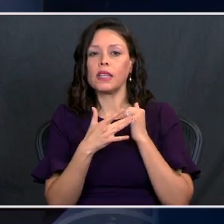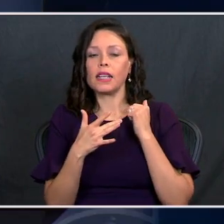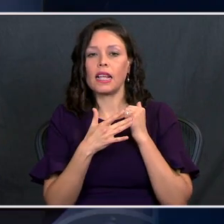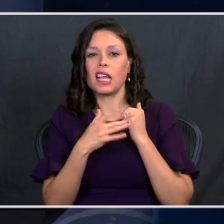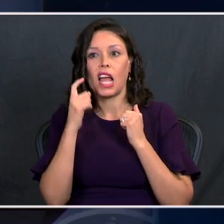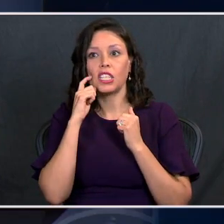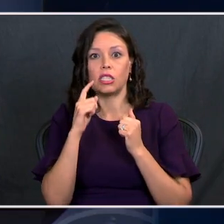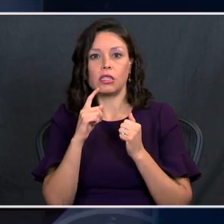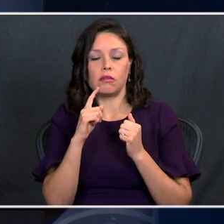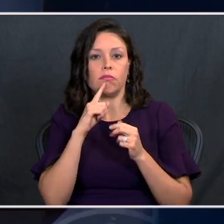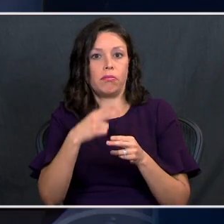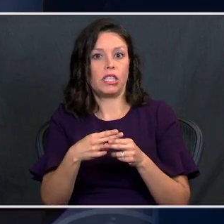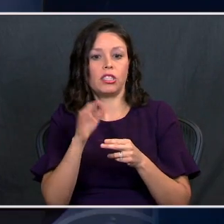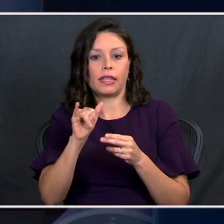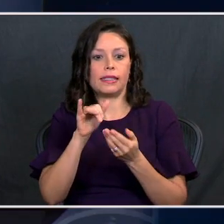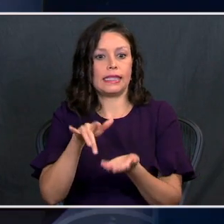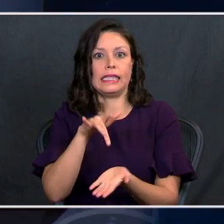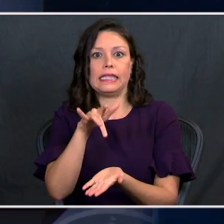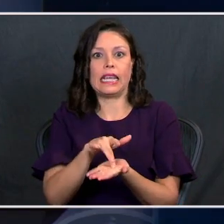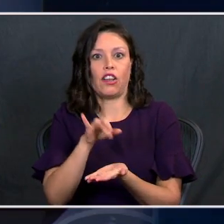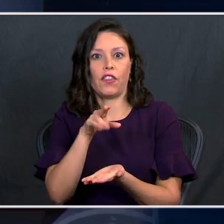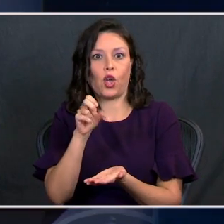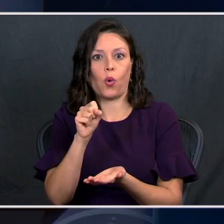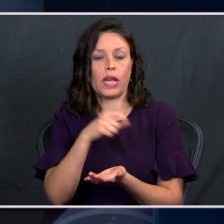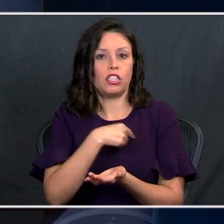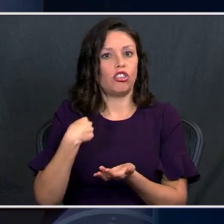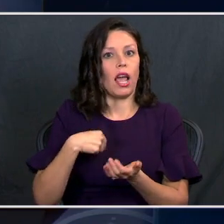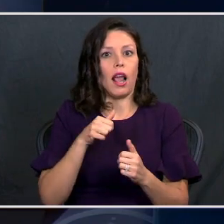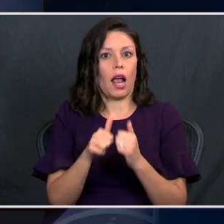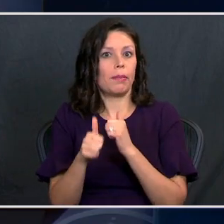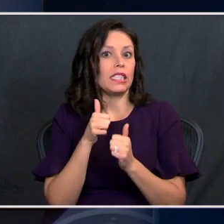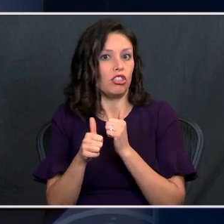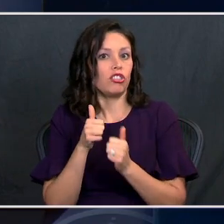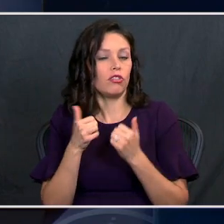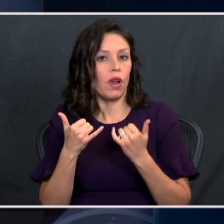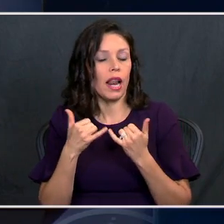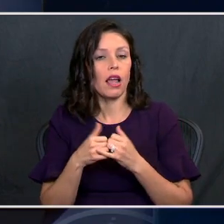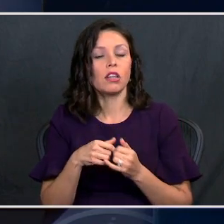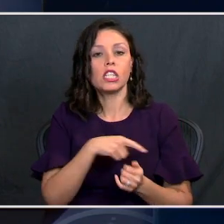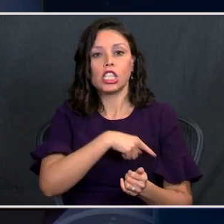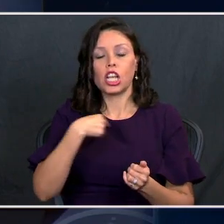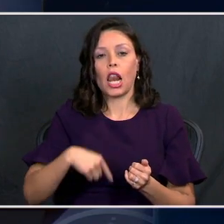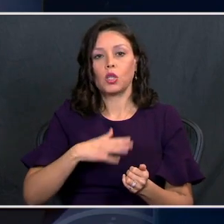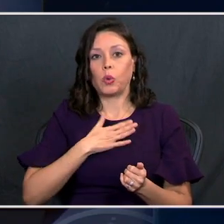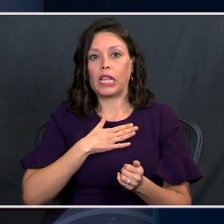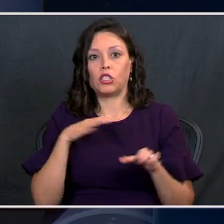is, of course, at the center of the U.S.-China competition. China has been willing to do whatever it takes